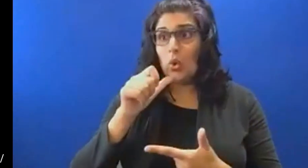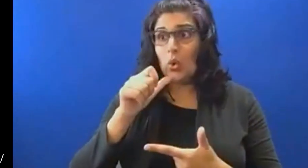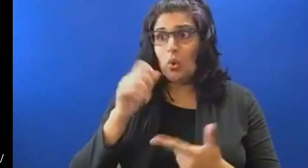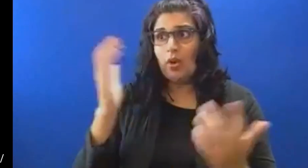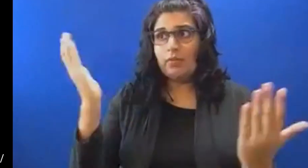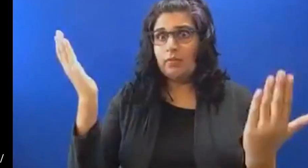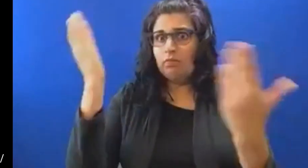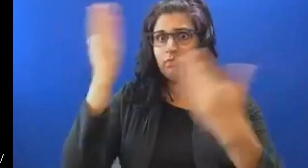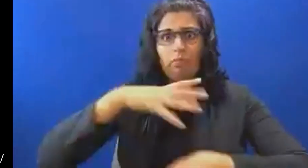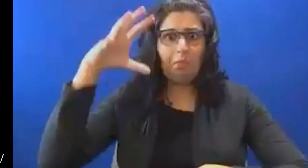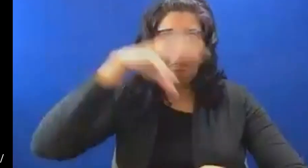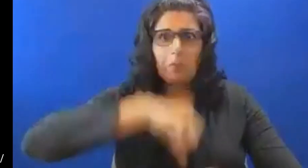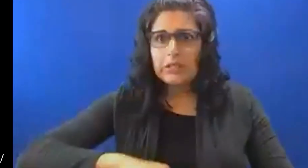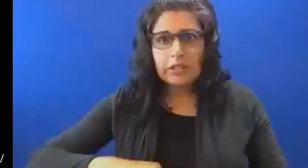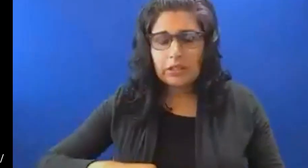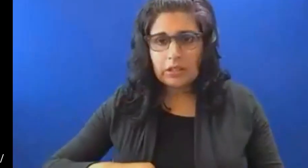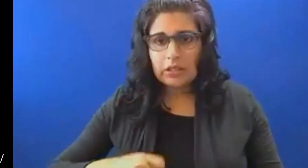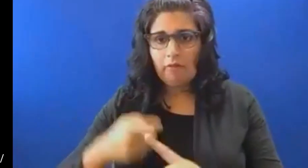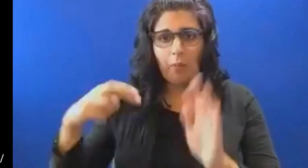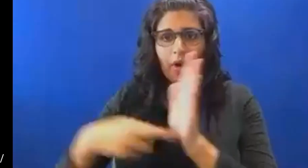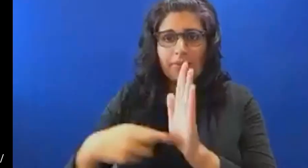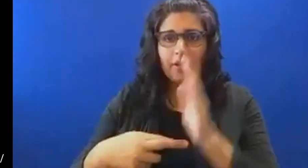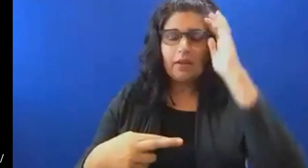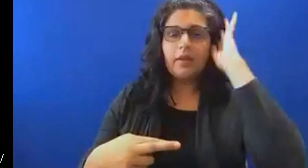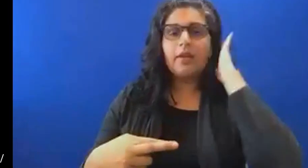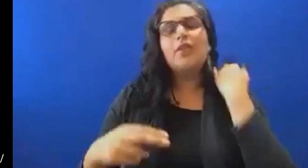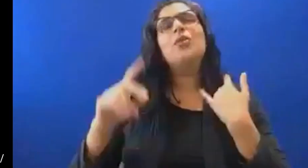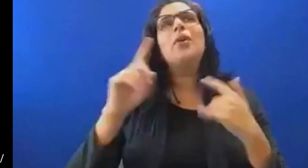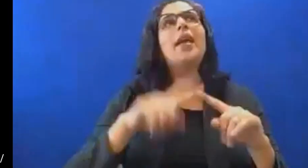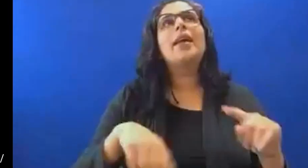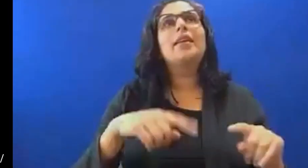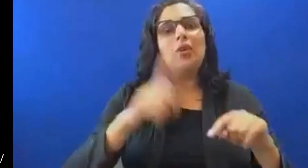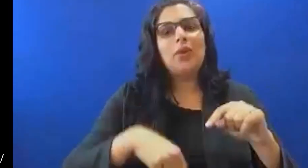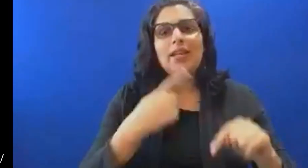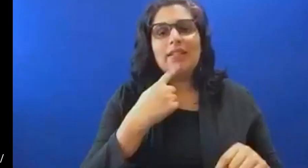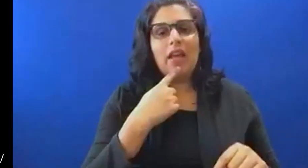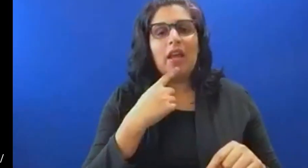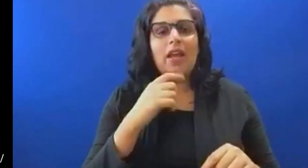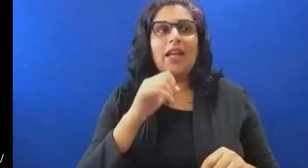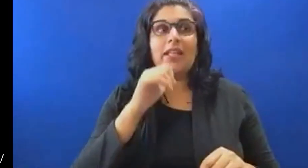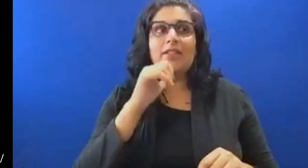And so, it's not enough to say that there's an inaccurate representation or that there's